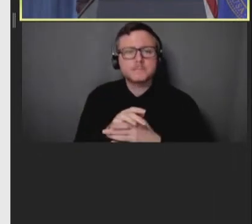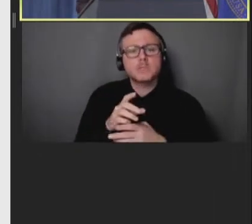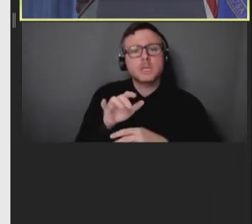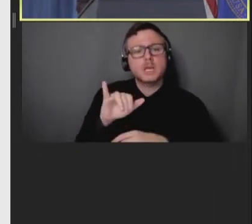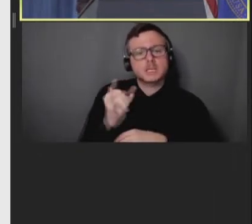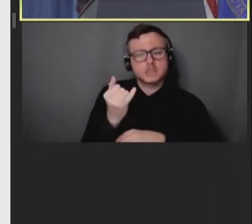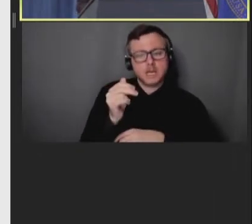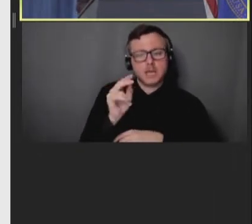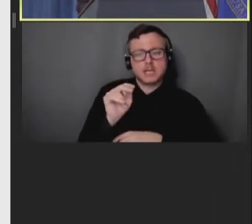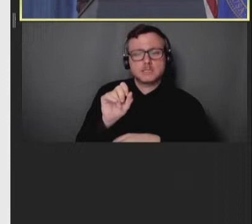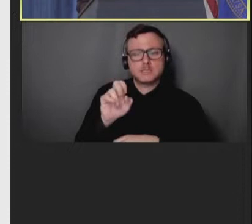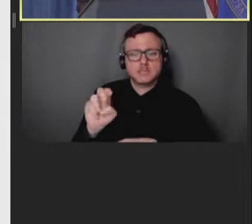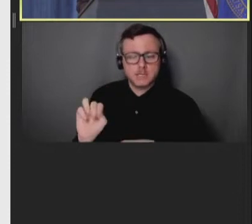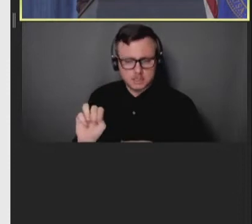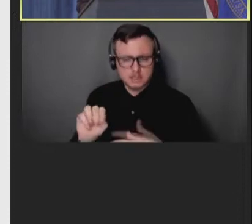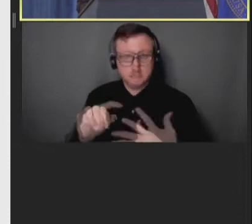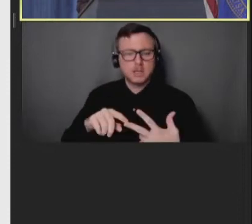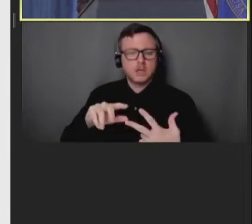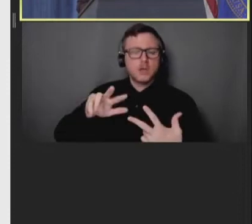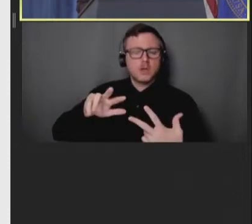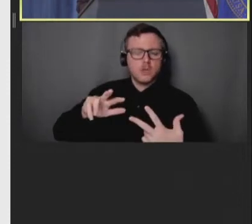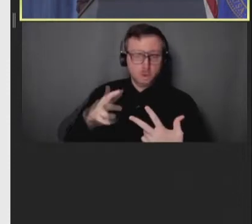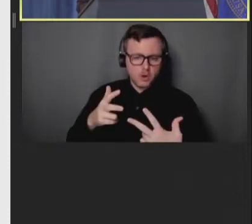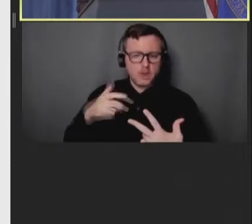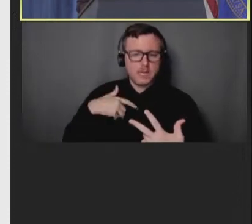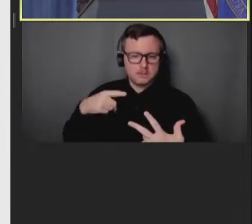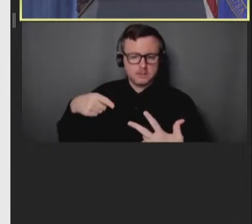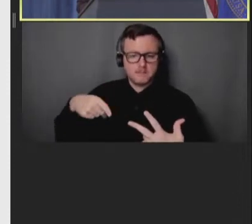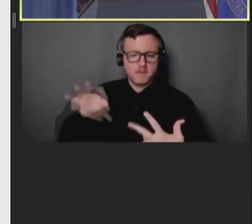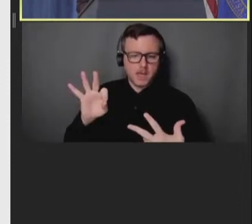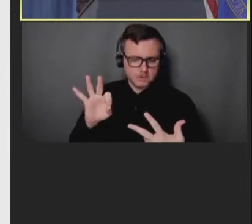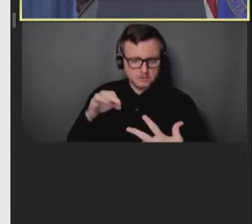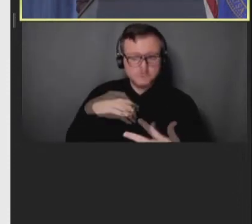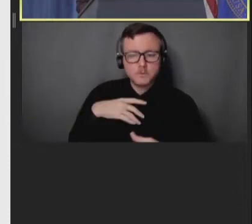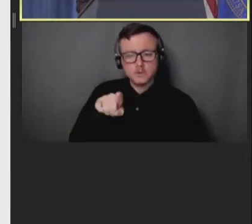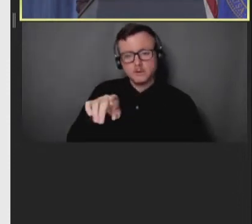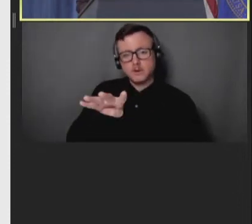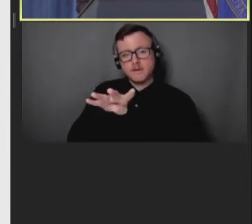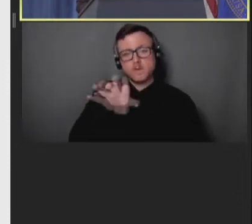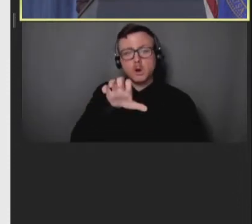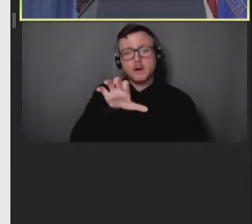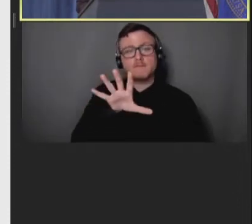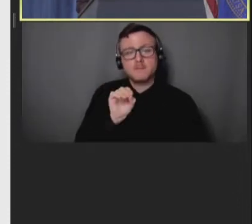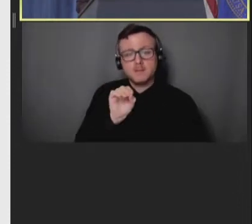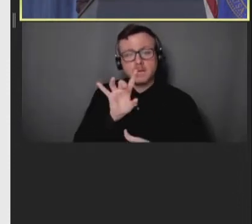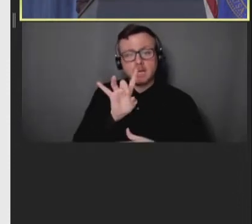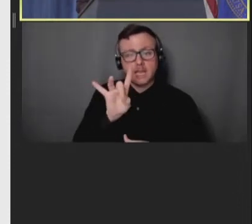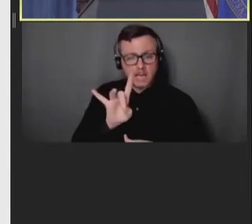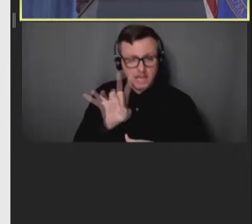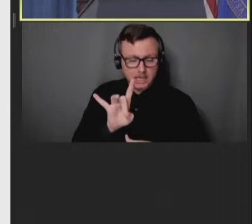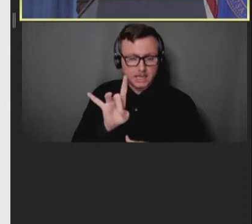and then the third was the Pfizer. So, there were 458 people in the first nine groups,